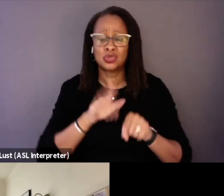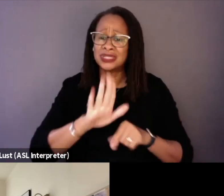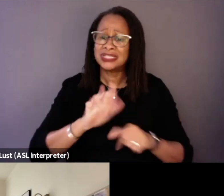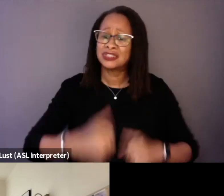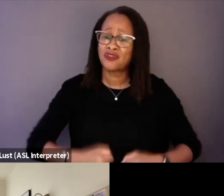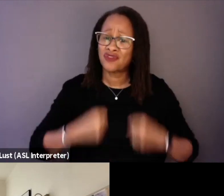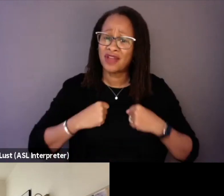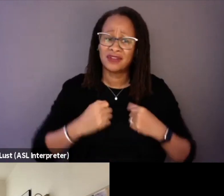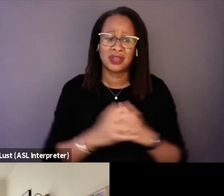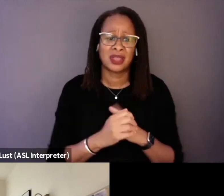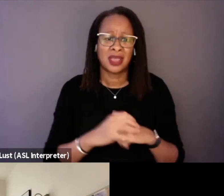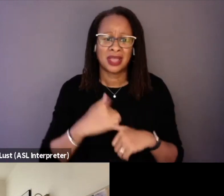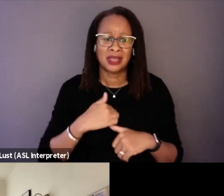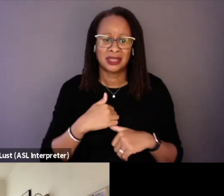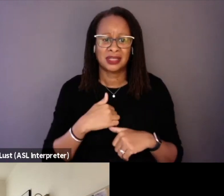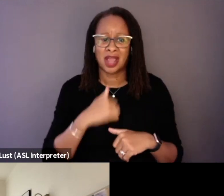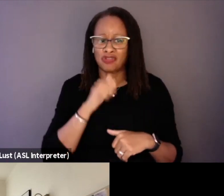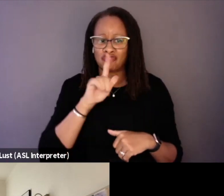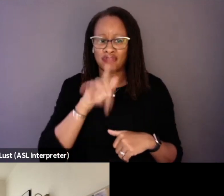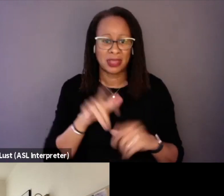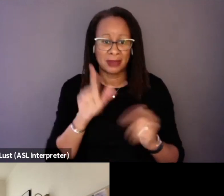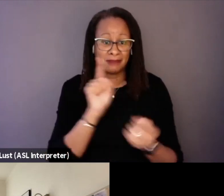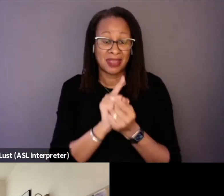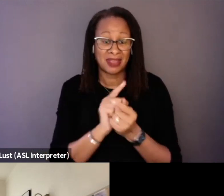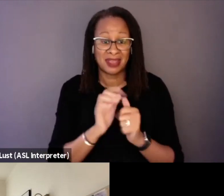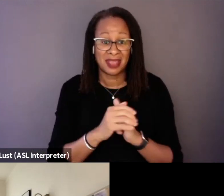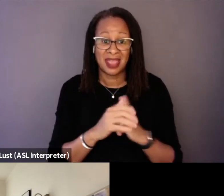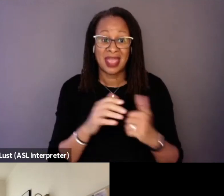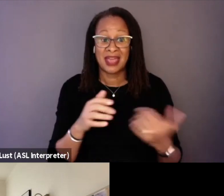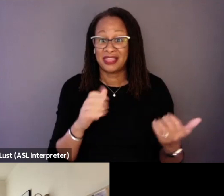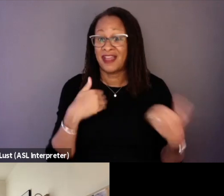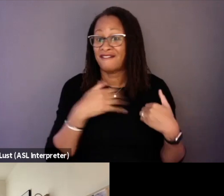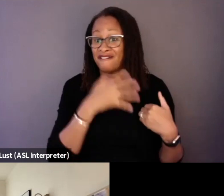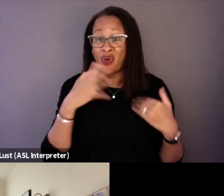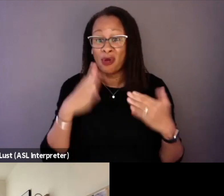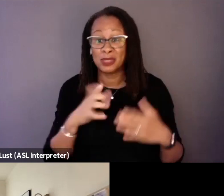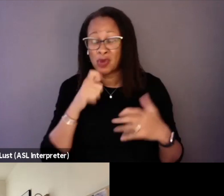I never really met, even though there are farmers that have huge chat farms,